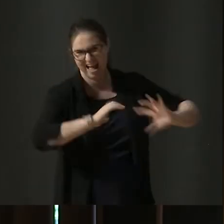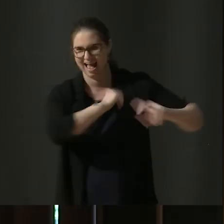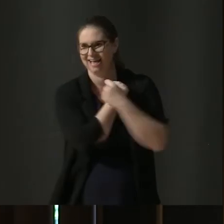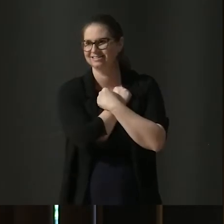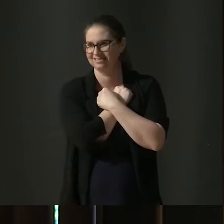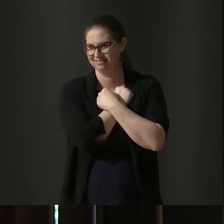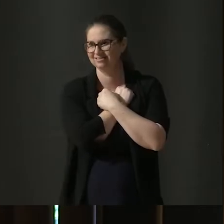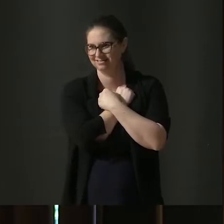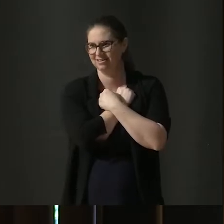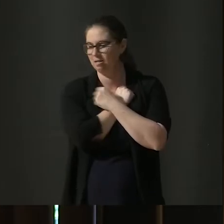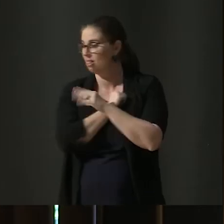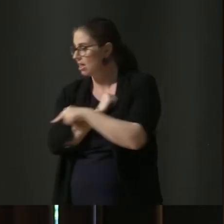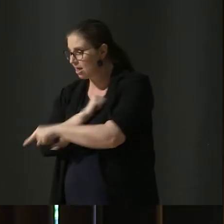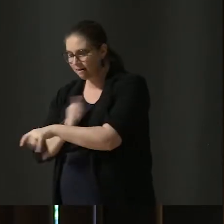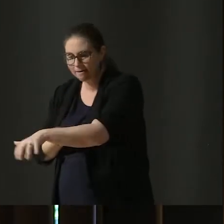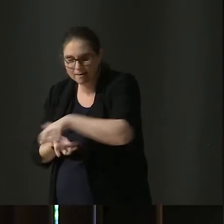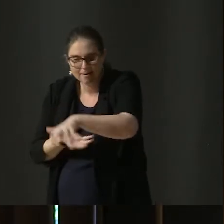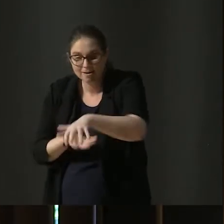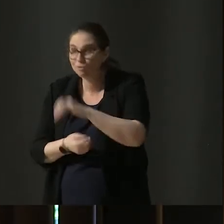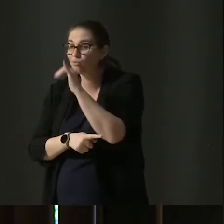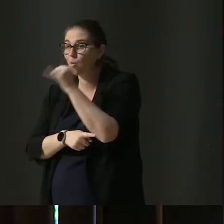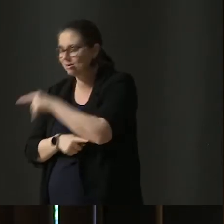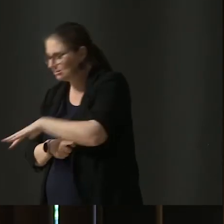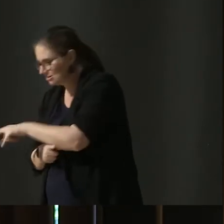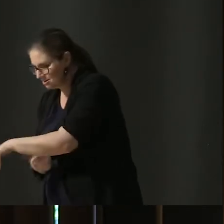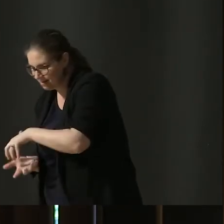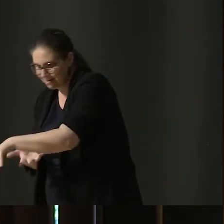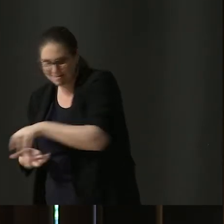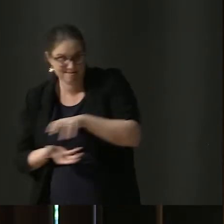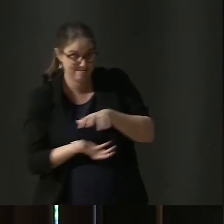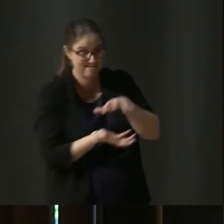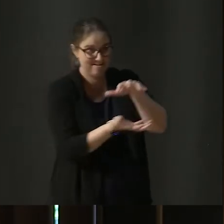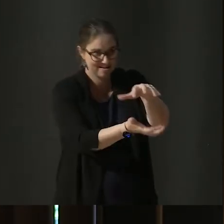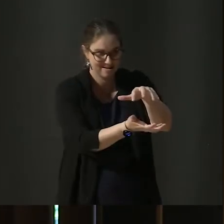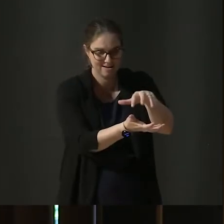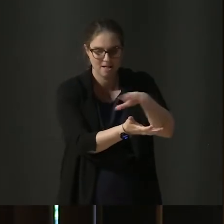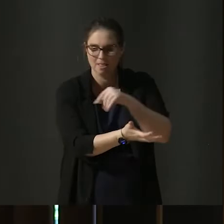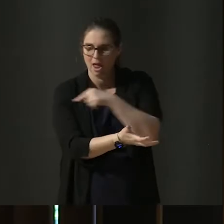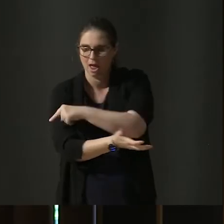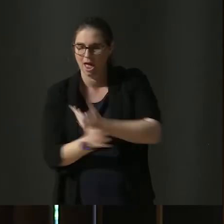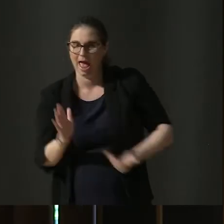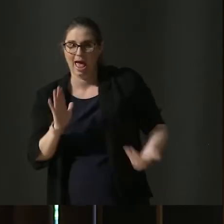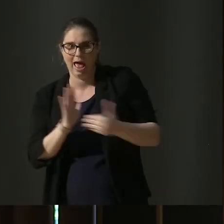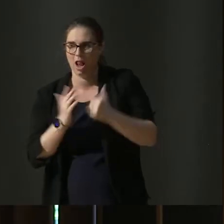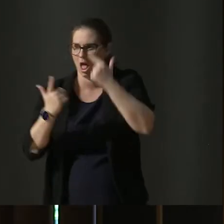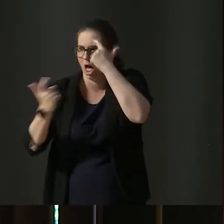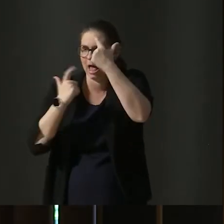He gathered some of the toys and he took them to her. He started to add lots of ideas to his play.